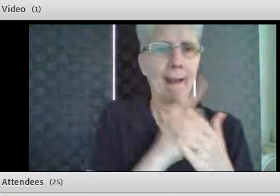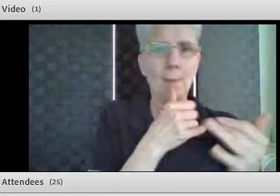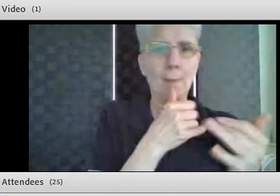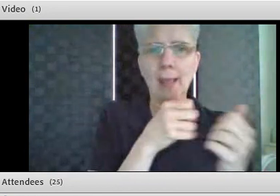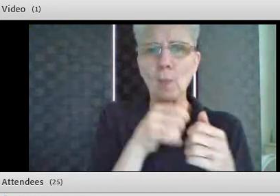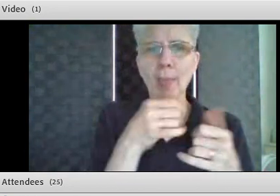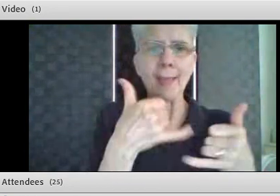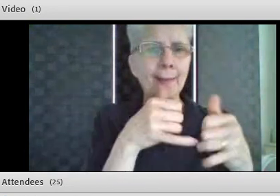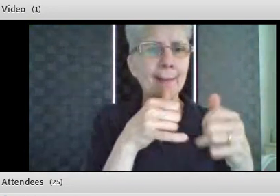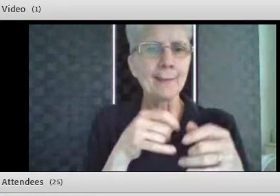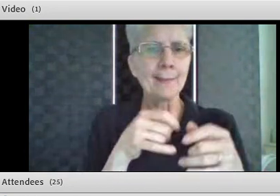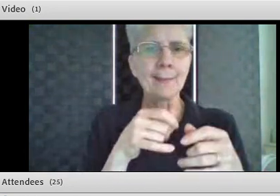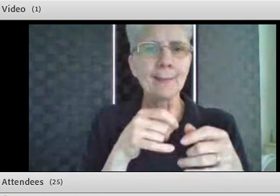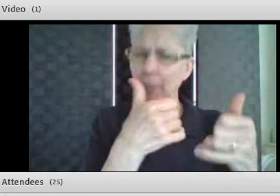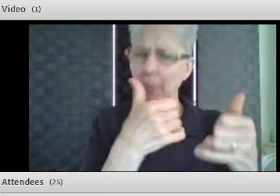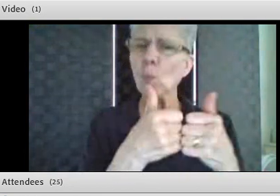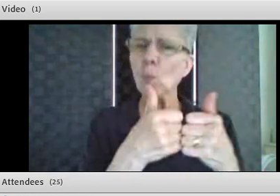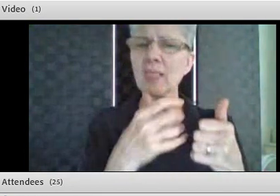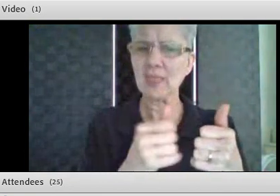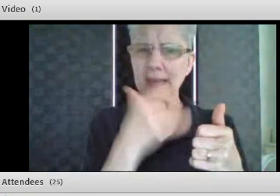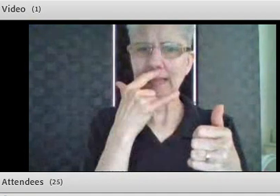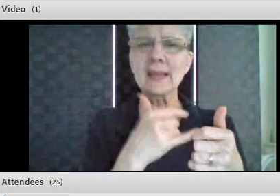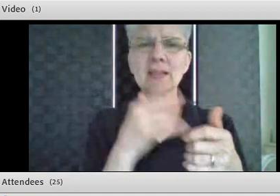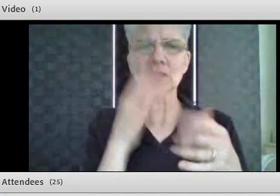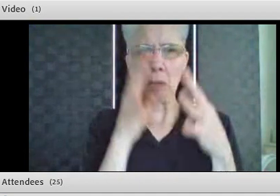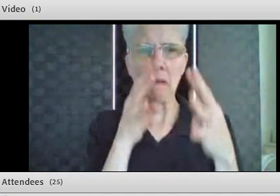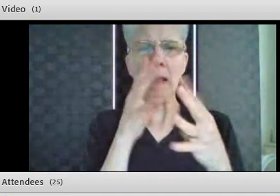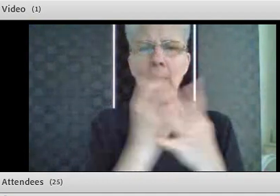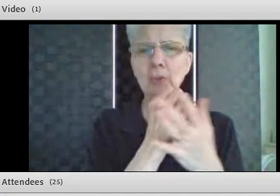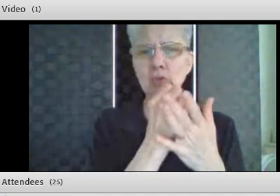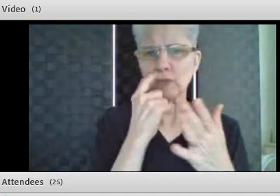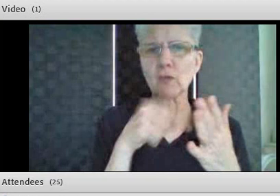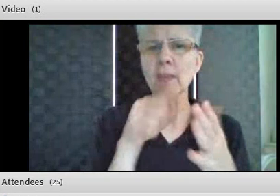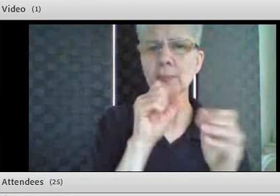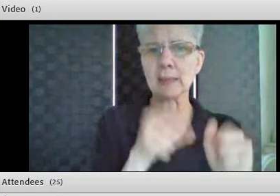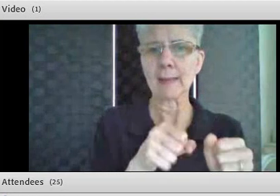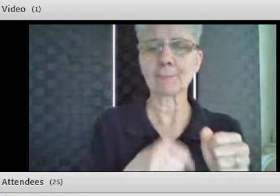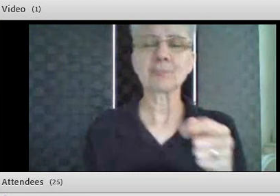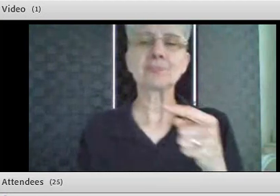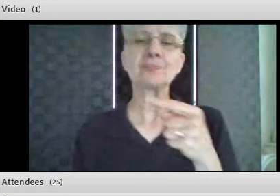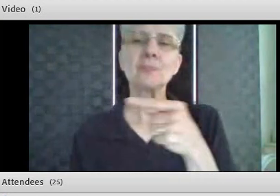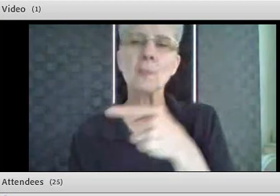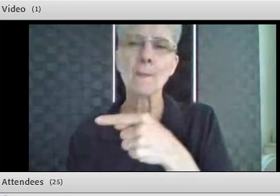today after this, you should have some things that you can take back and try today. Don't feel like you have to be an expert.